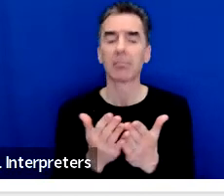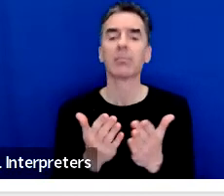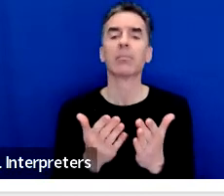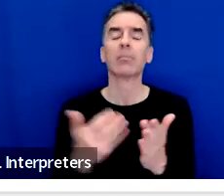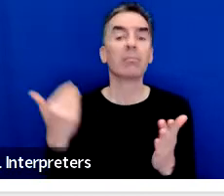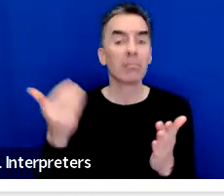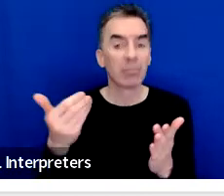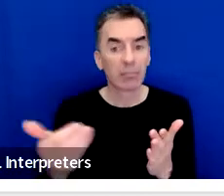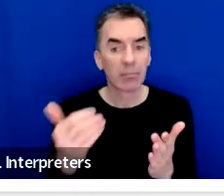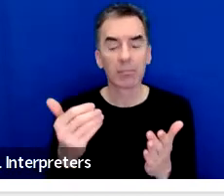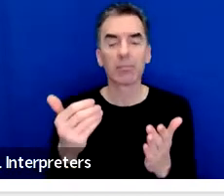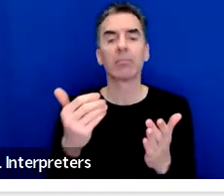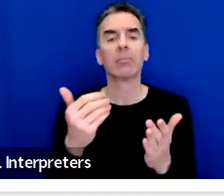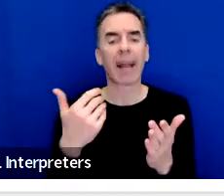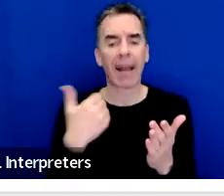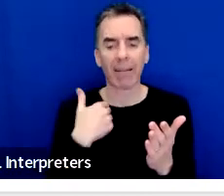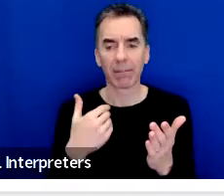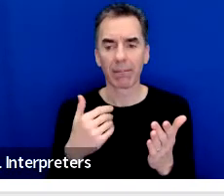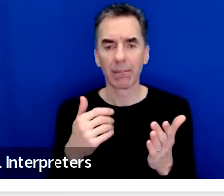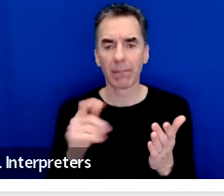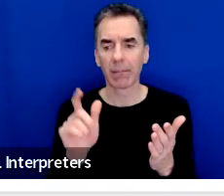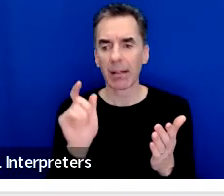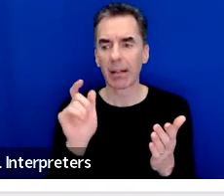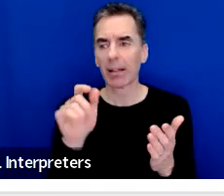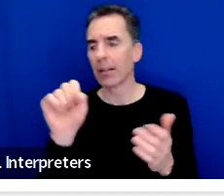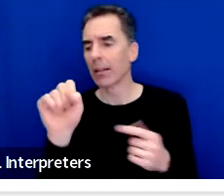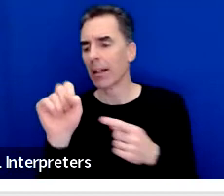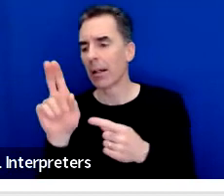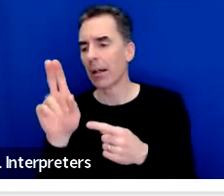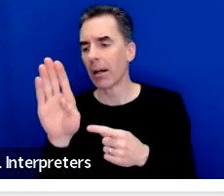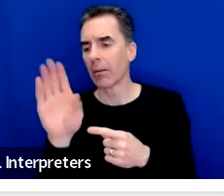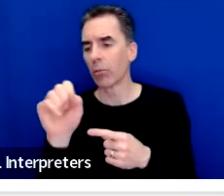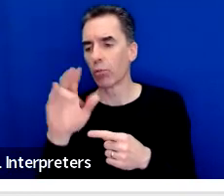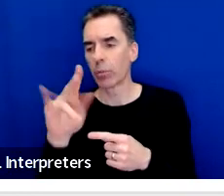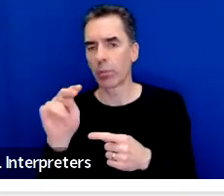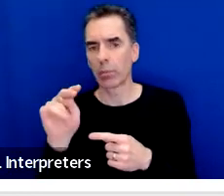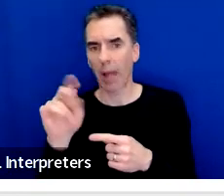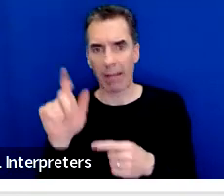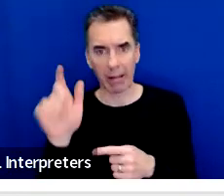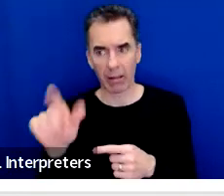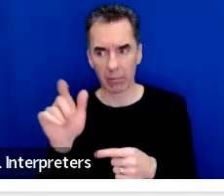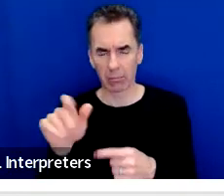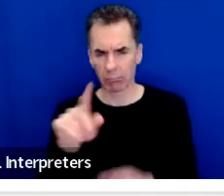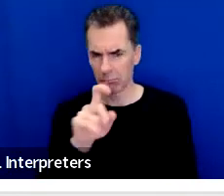notification or click that's a subscription. Does that mean something specific?